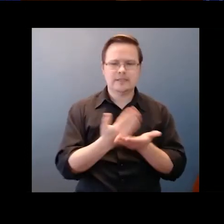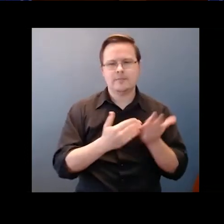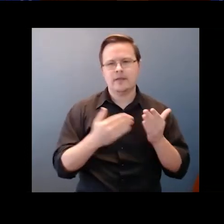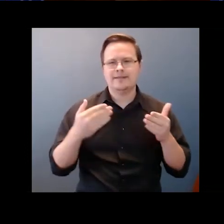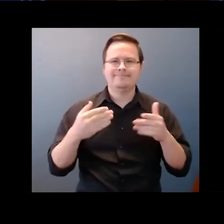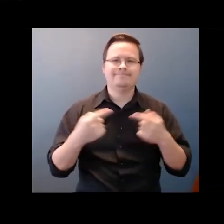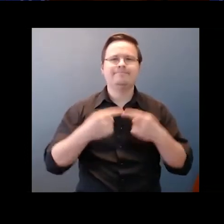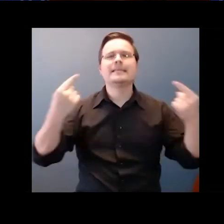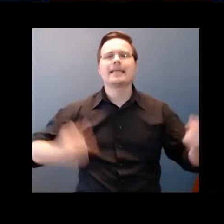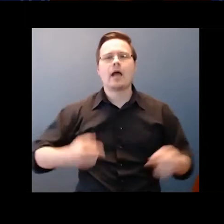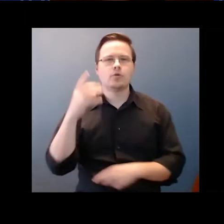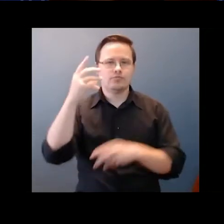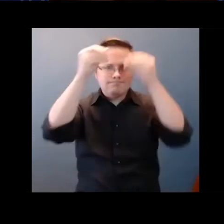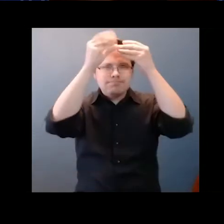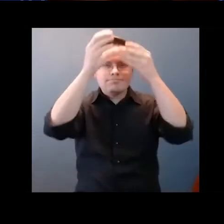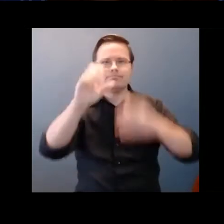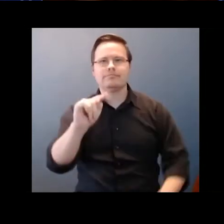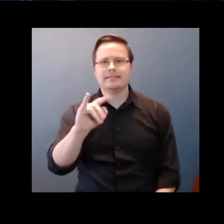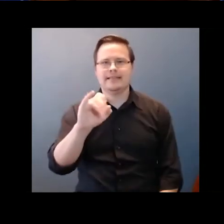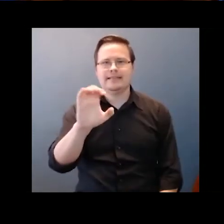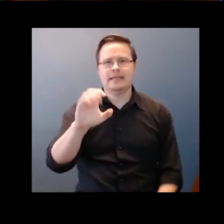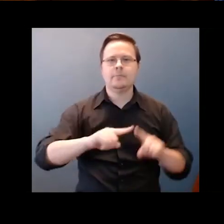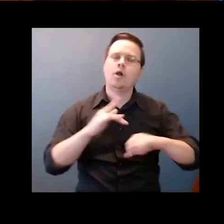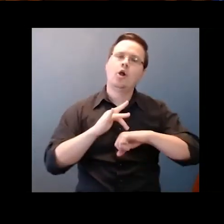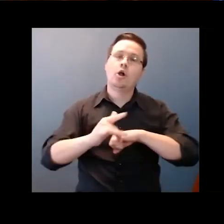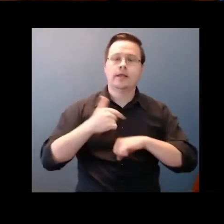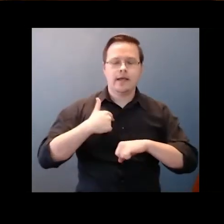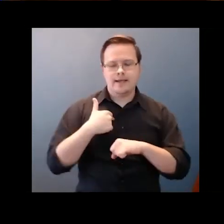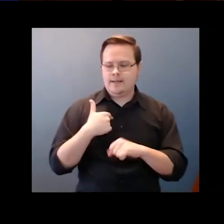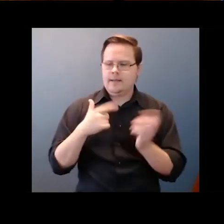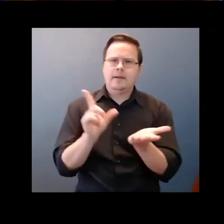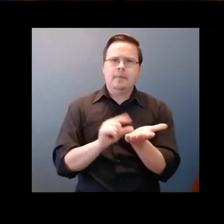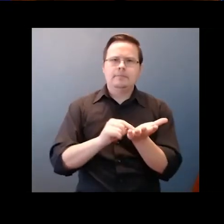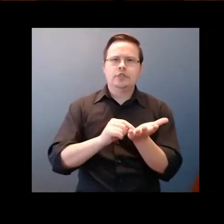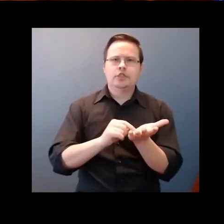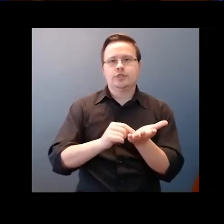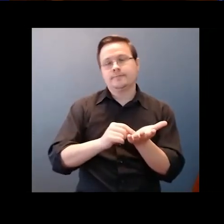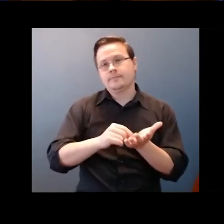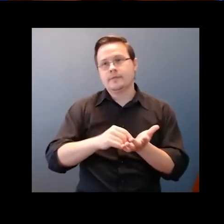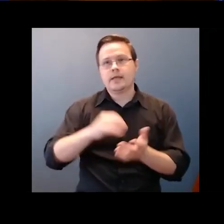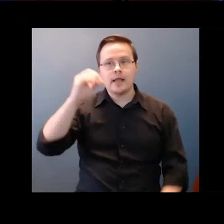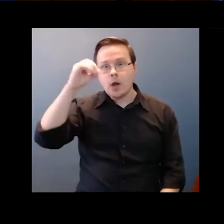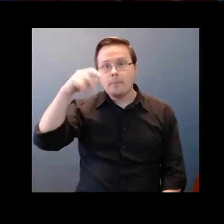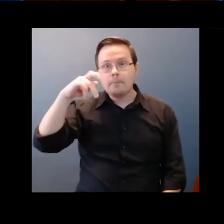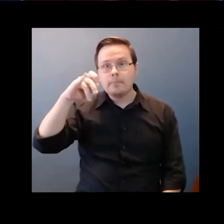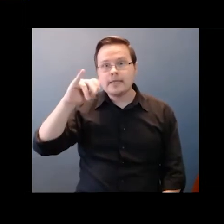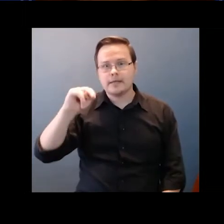But early on, I published an op-ed kind of analyzing the surveillance street lights as this kind of innovation project that I made